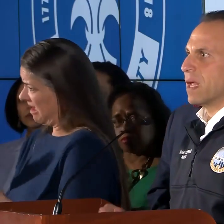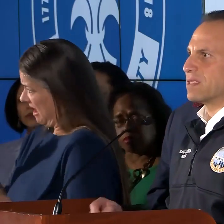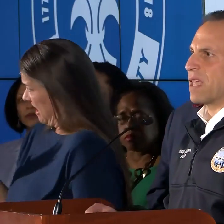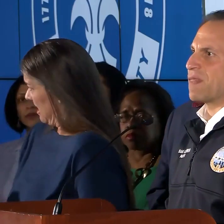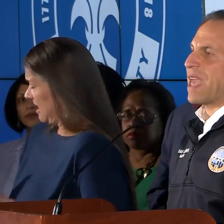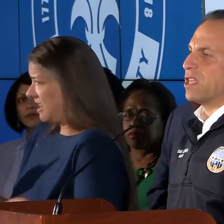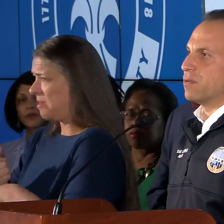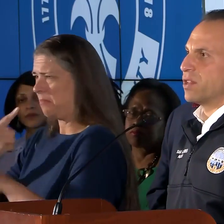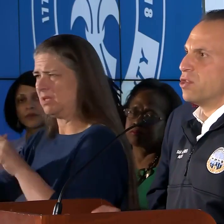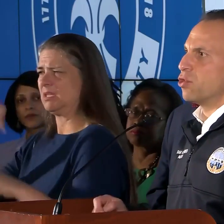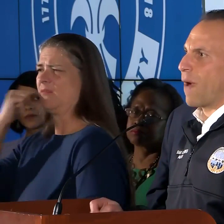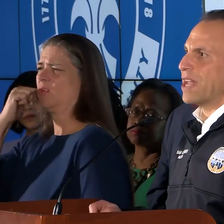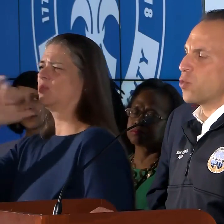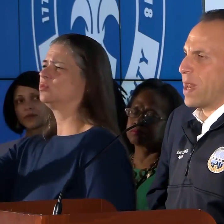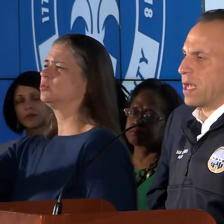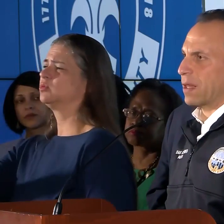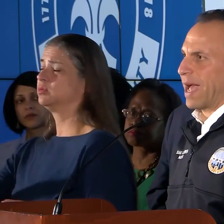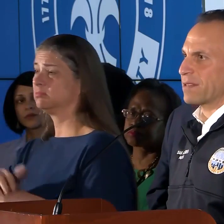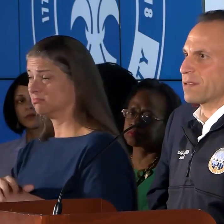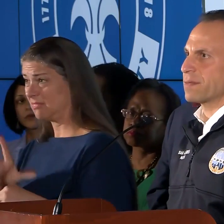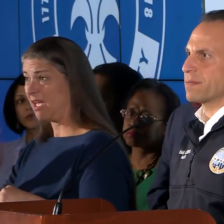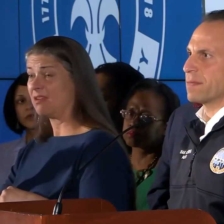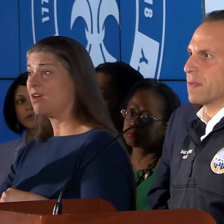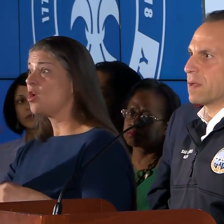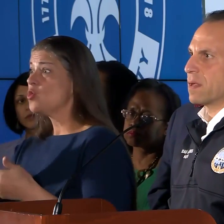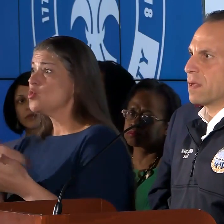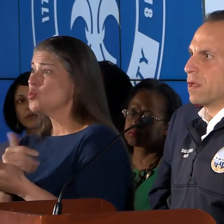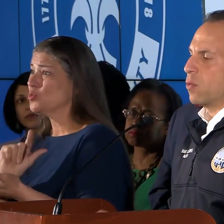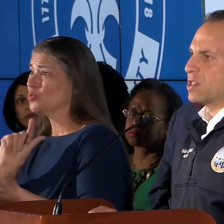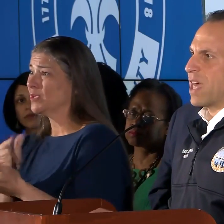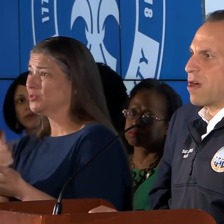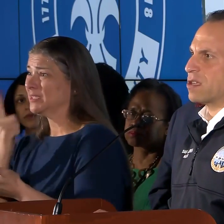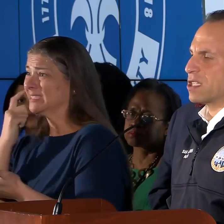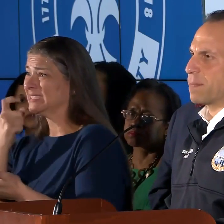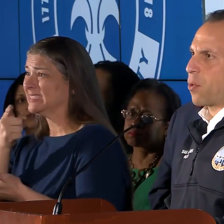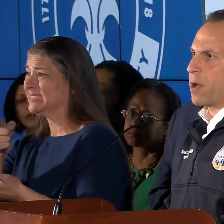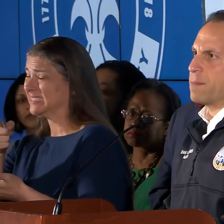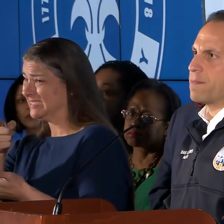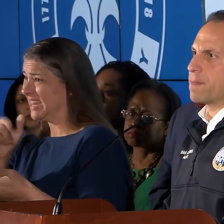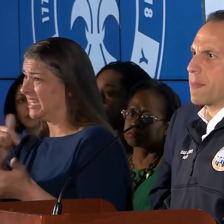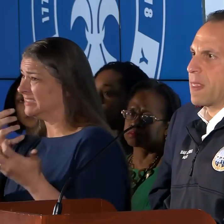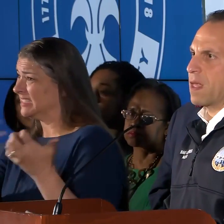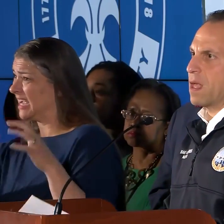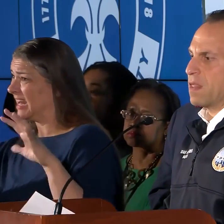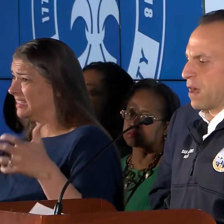and say thank you to the new graduating class who was there to support their